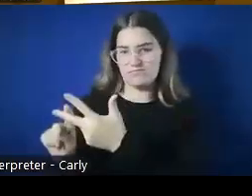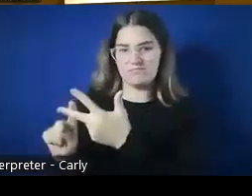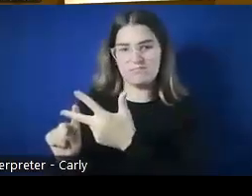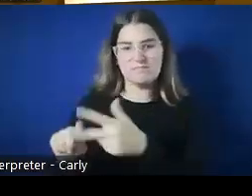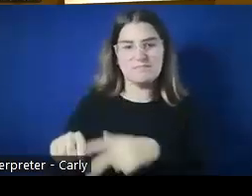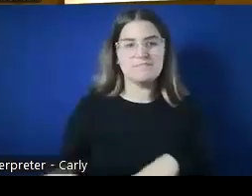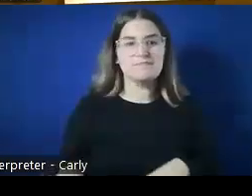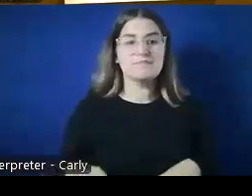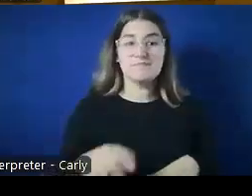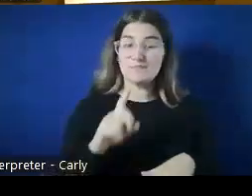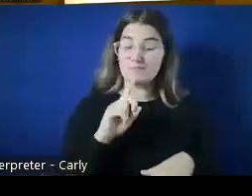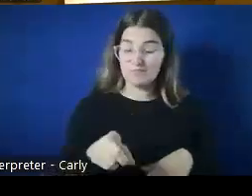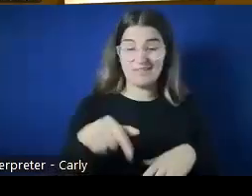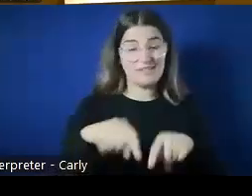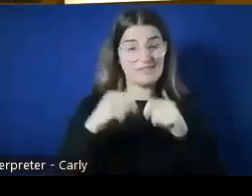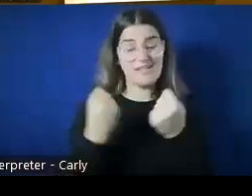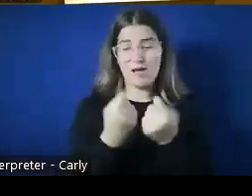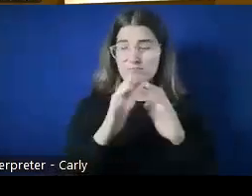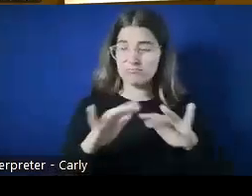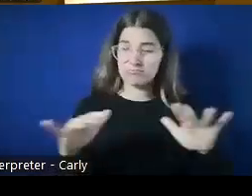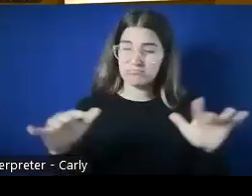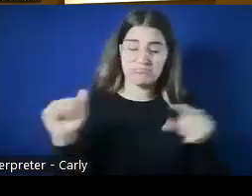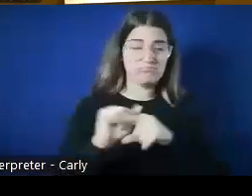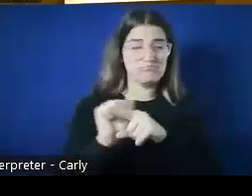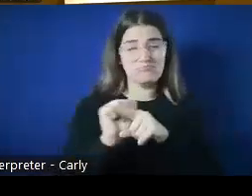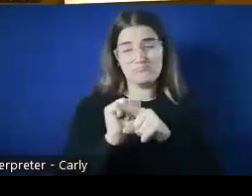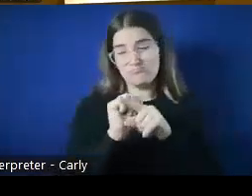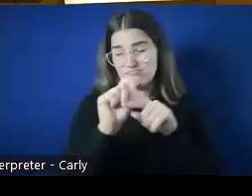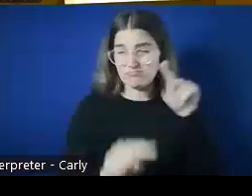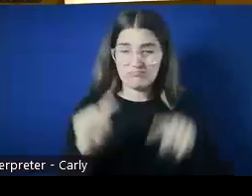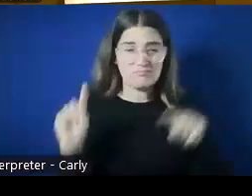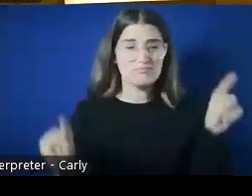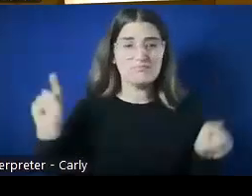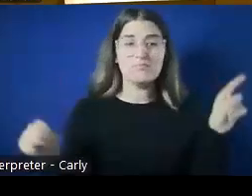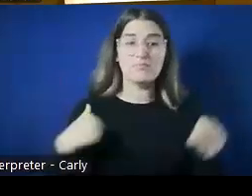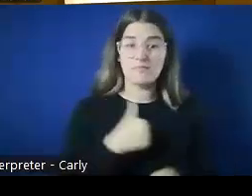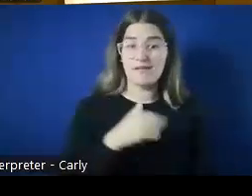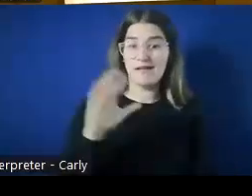interdisciplinary team we've got folks on our case management team who can support not only